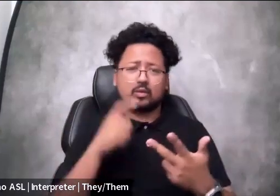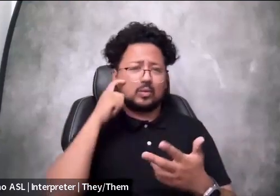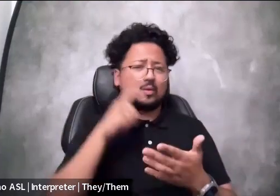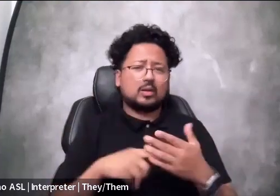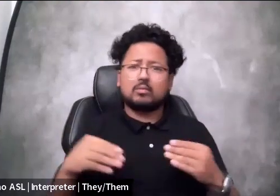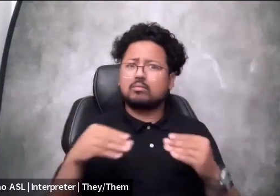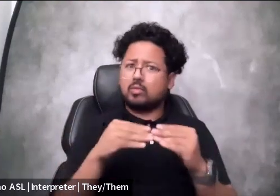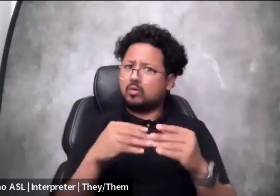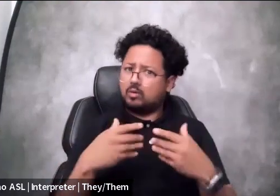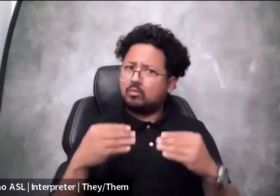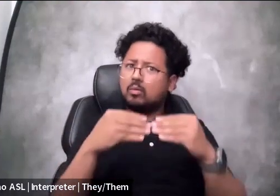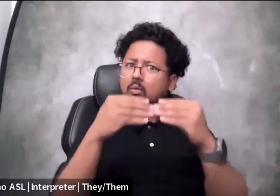characters. How do that.